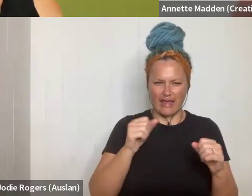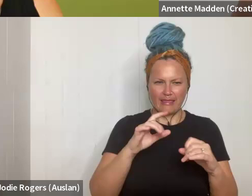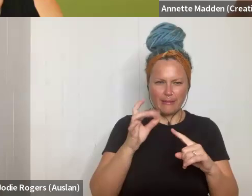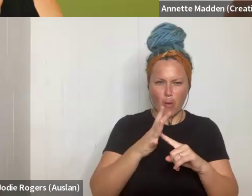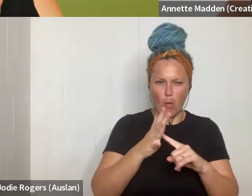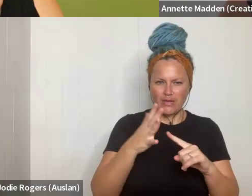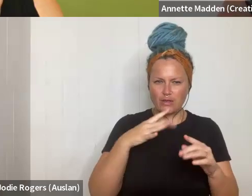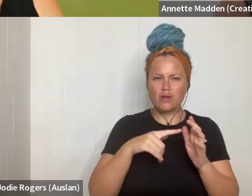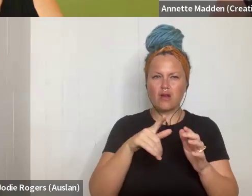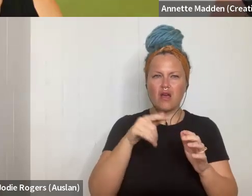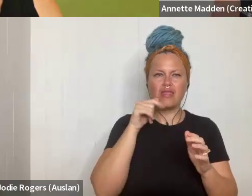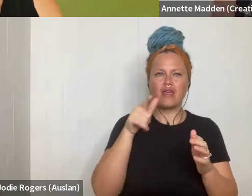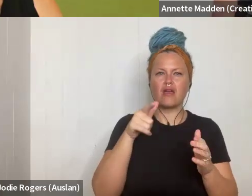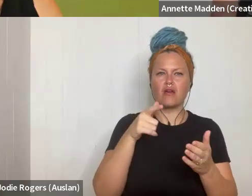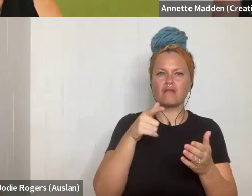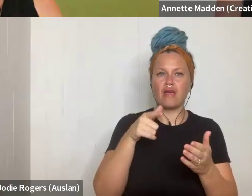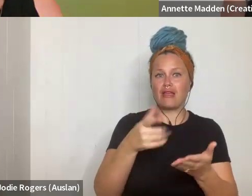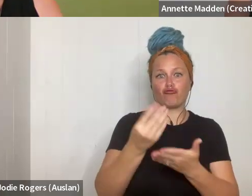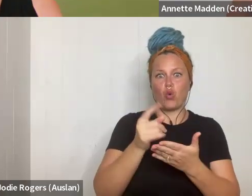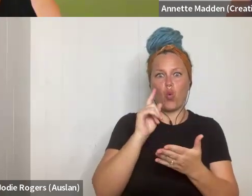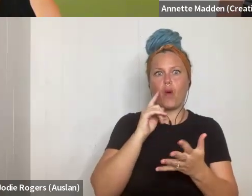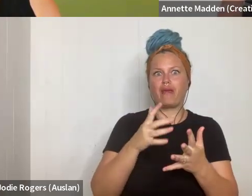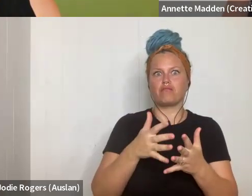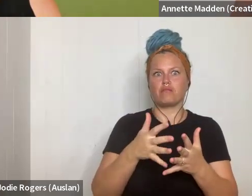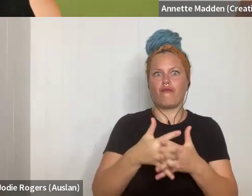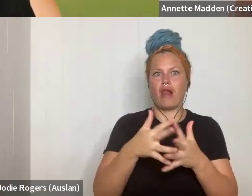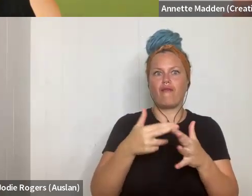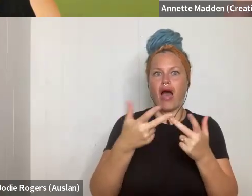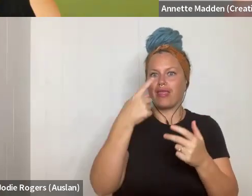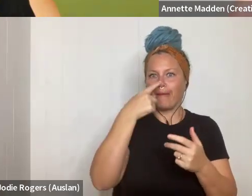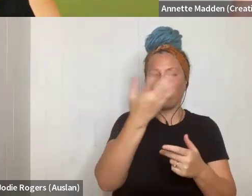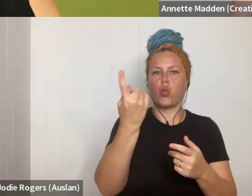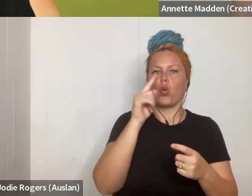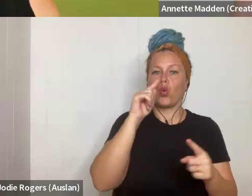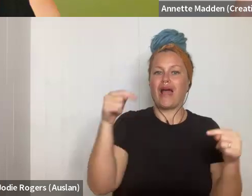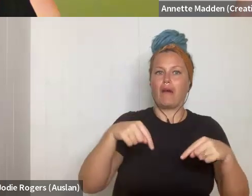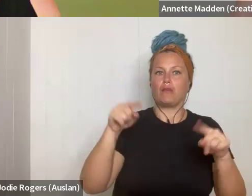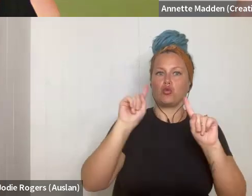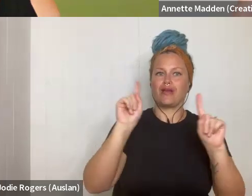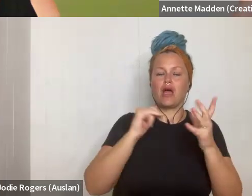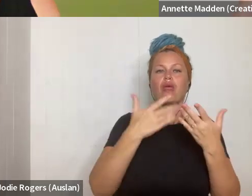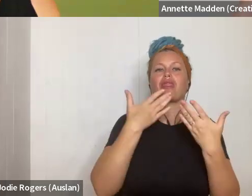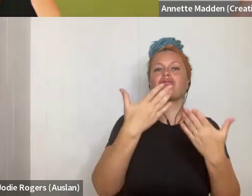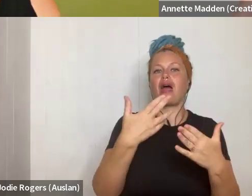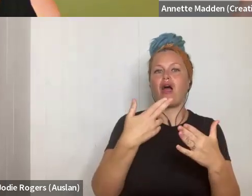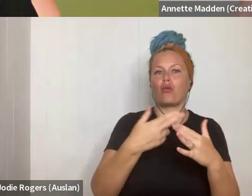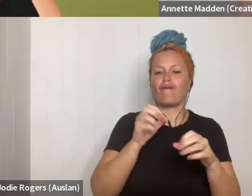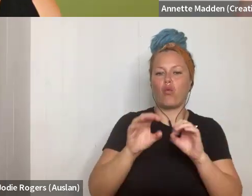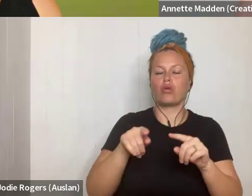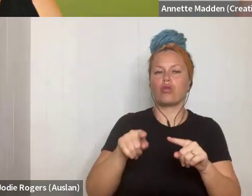If there are any other burning things jumping out at me, hopefully this is